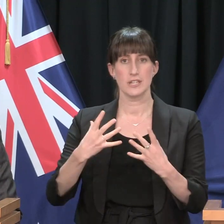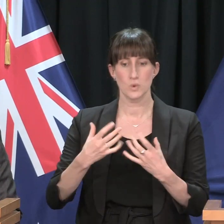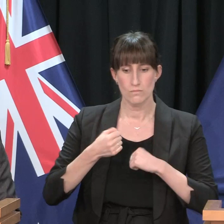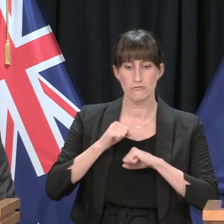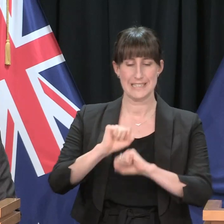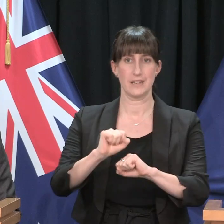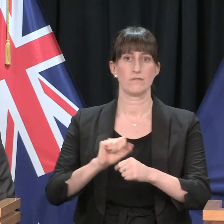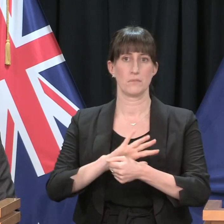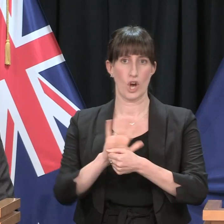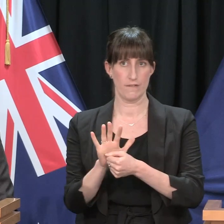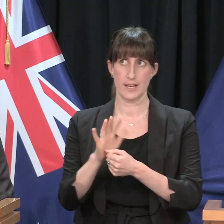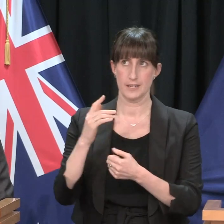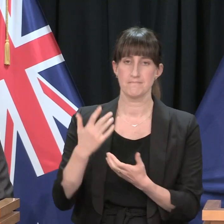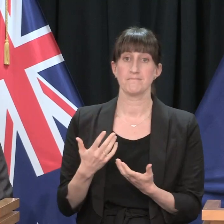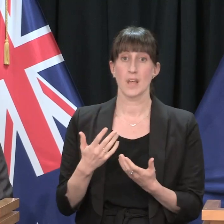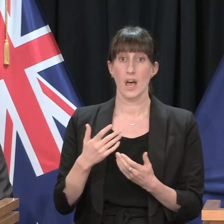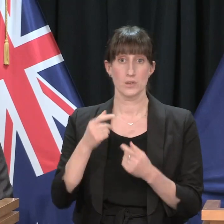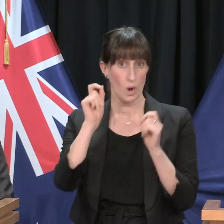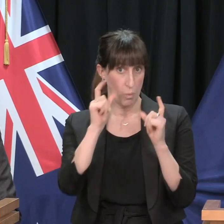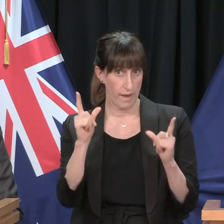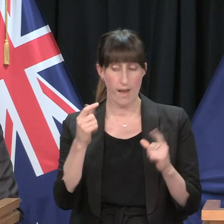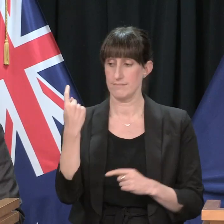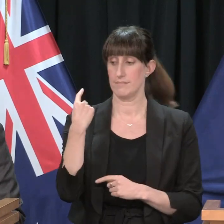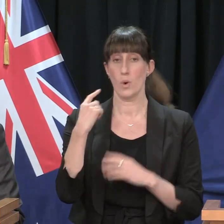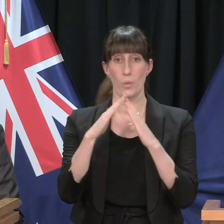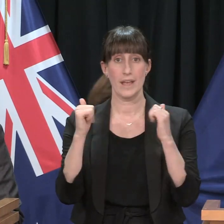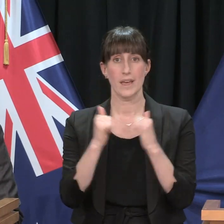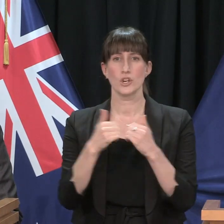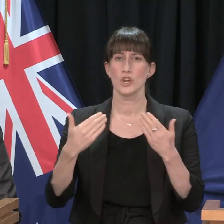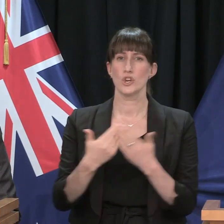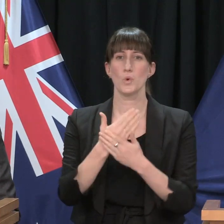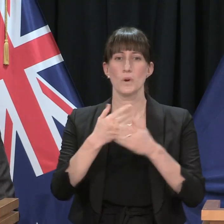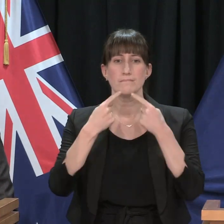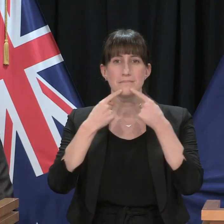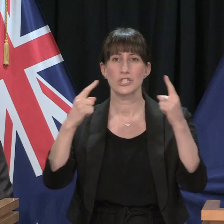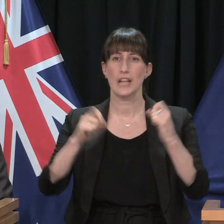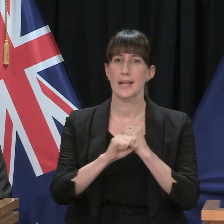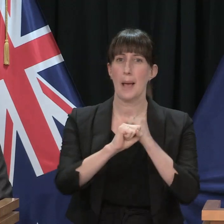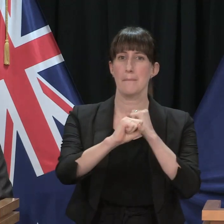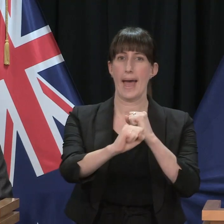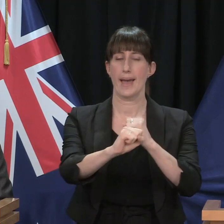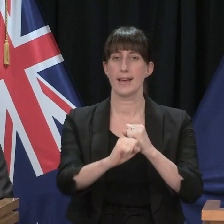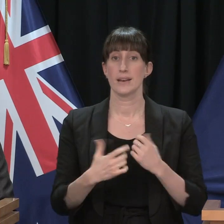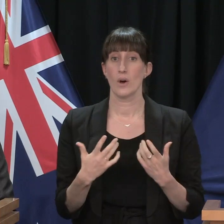about somethings the Government is doing the shore up our defence against COVID. As you will be aware, a